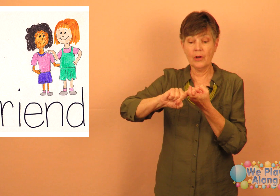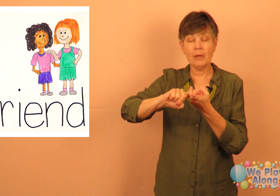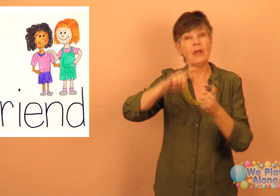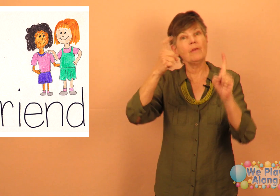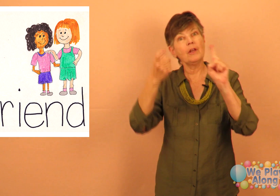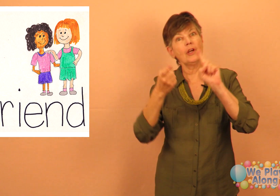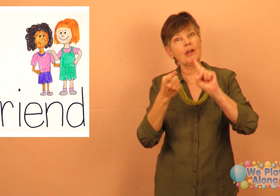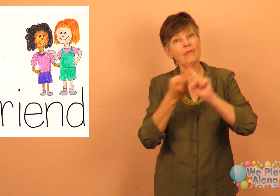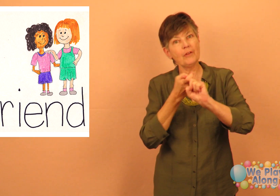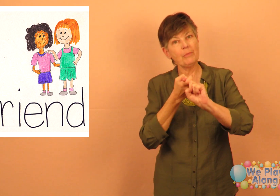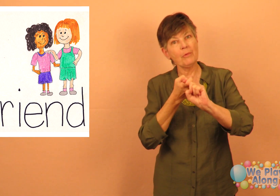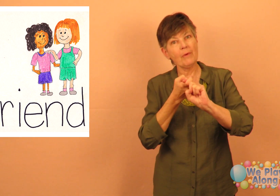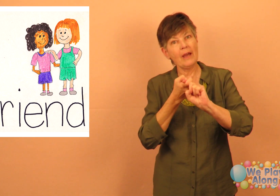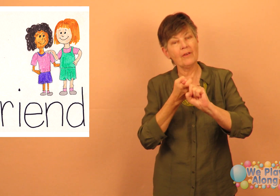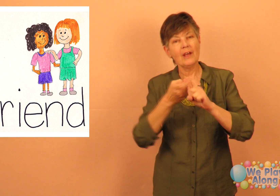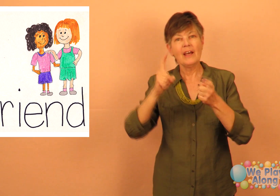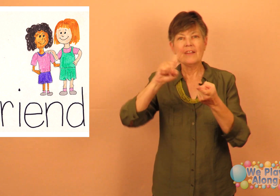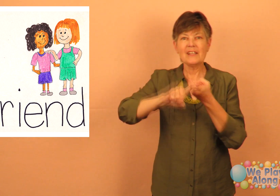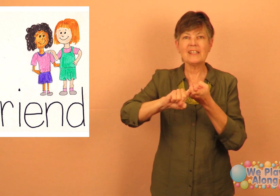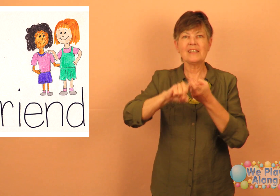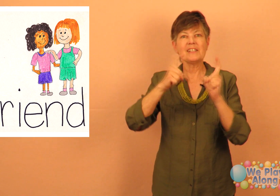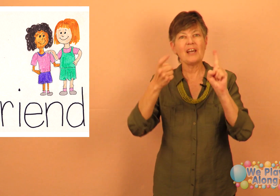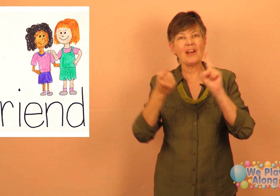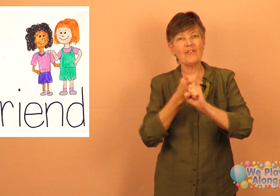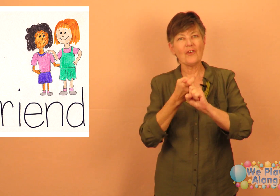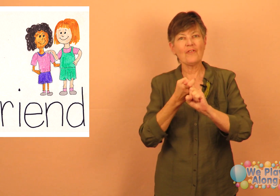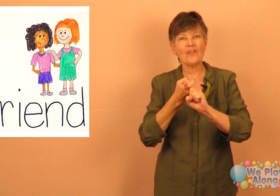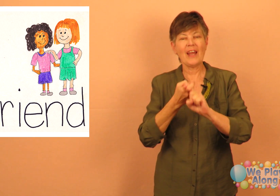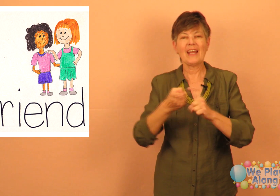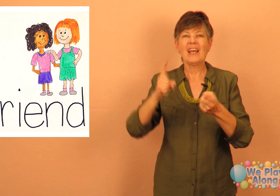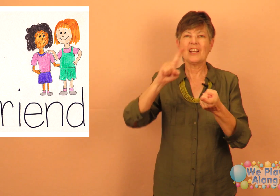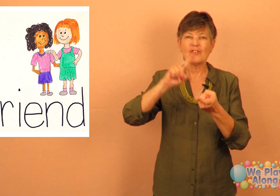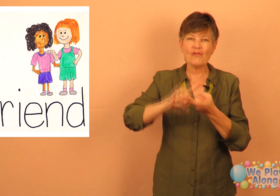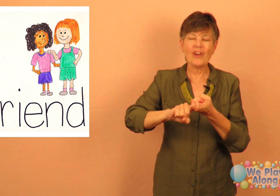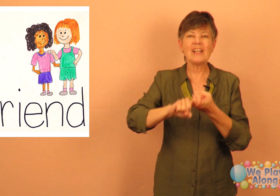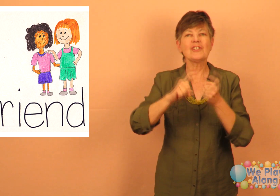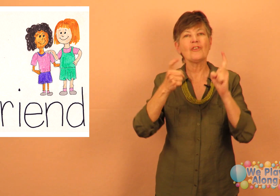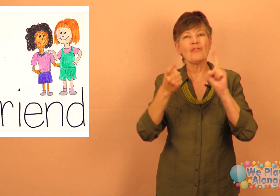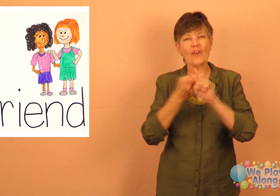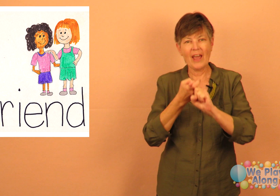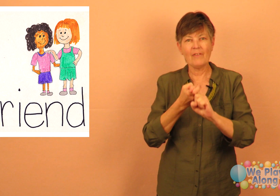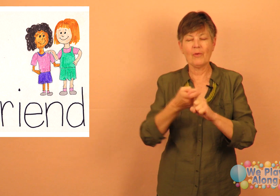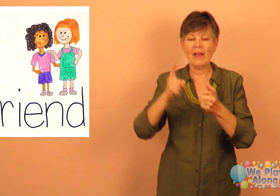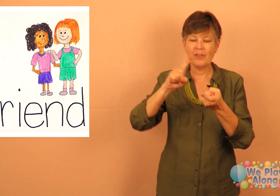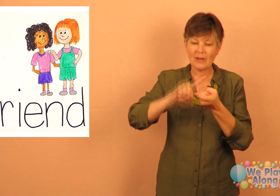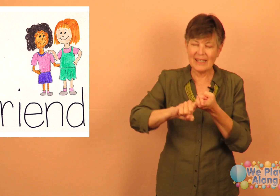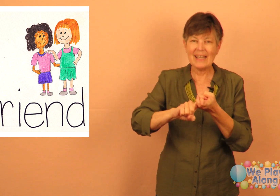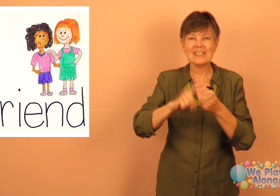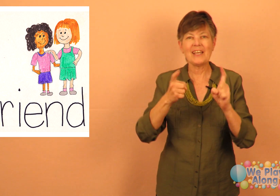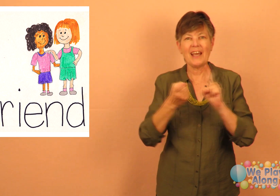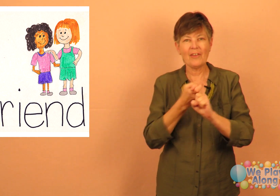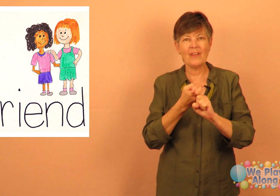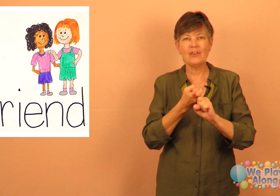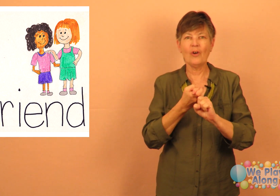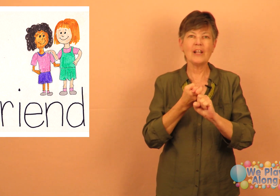hook them here and then you're gonna flip them around this is a sign for friend because friends are forever right they're linked together they do all